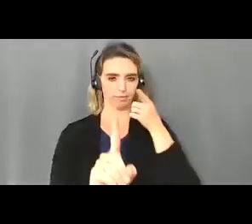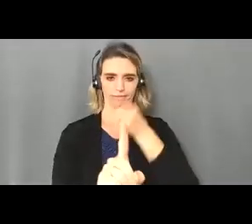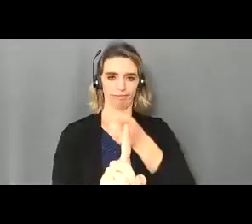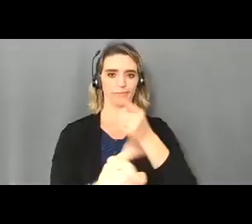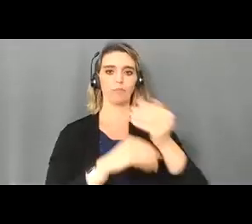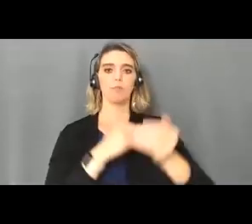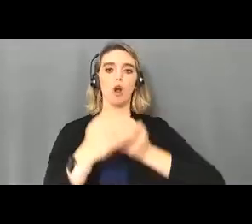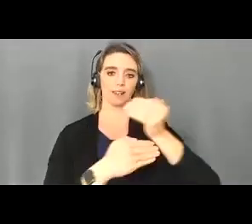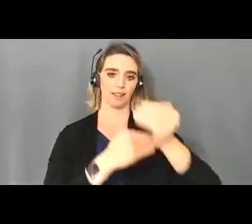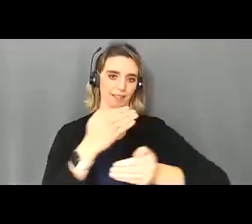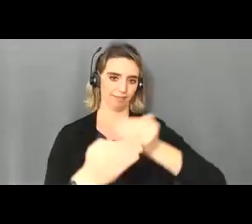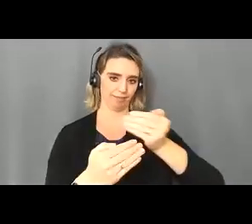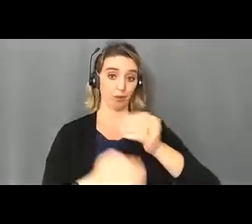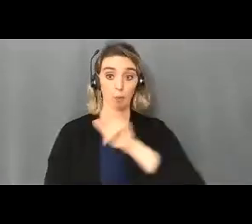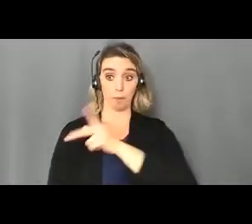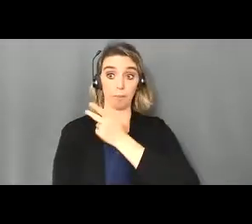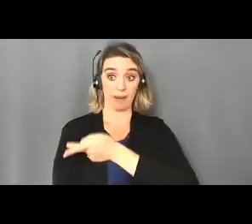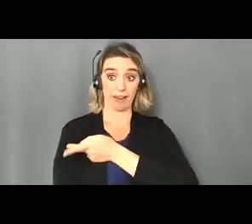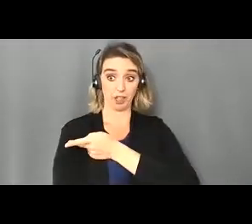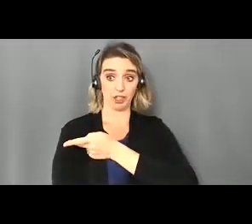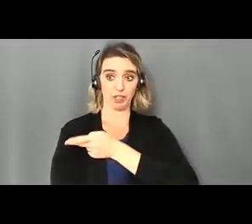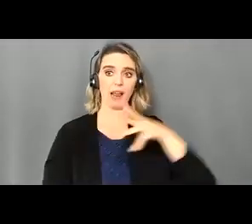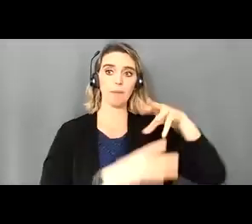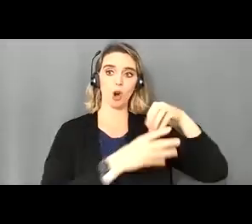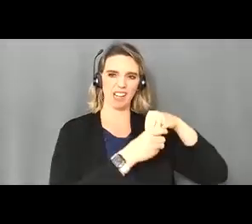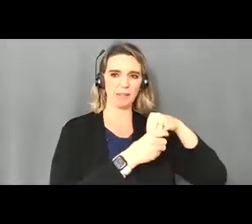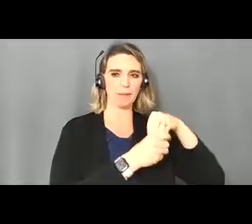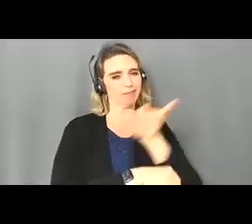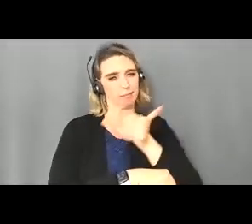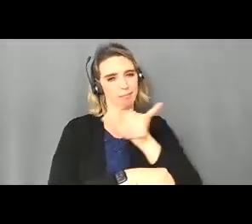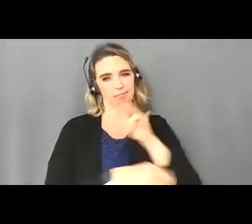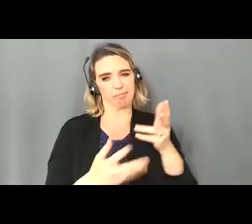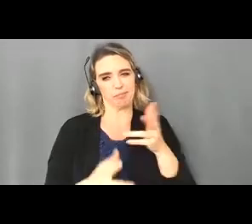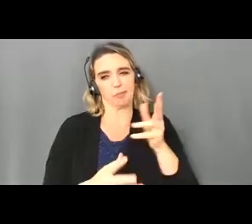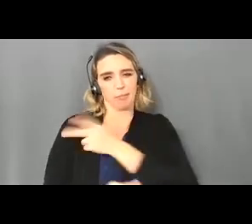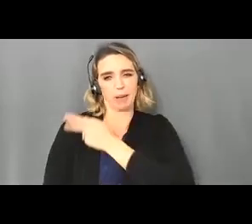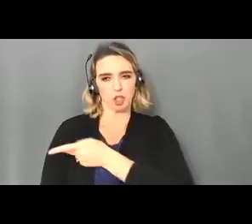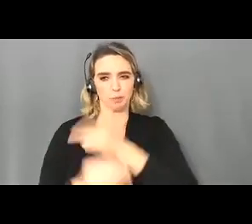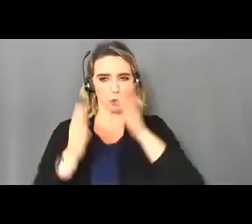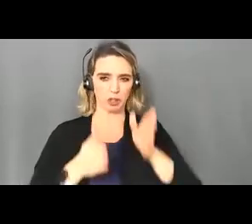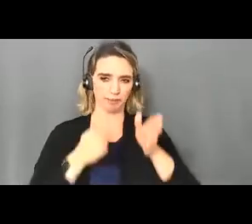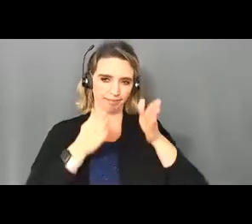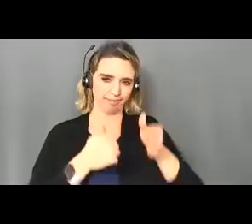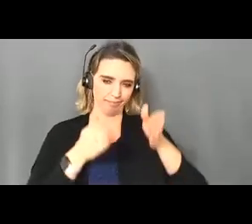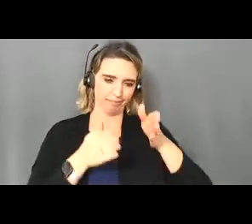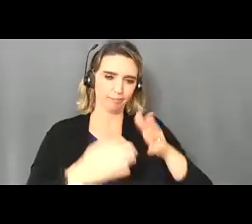And I'll use patient and participant interchangeably throughout our time together today